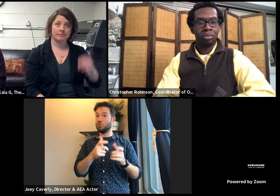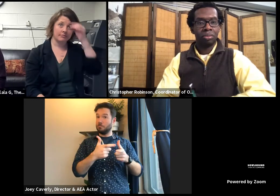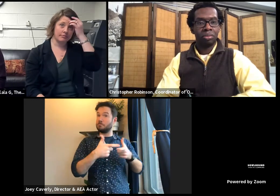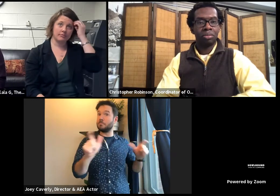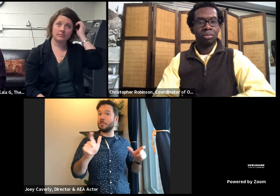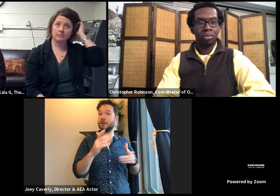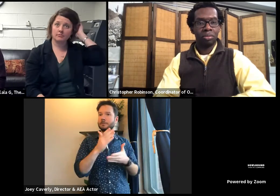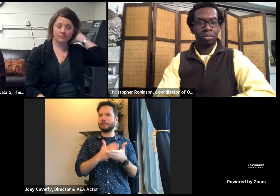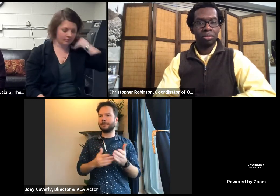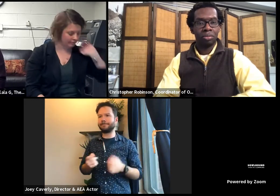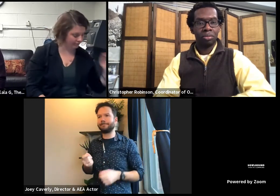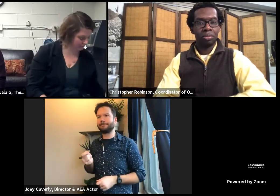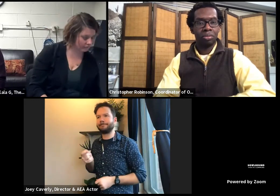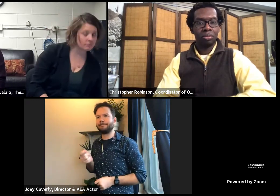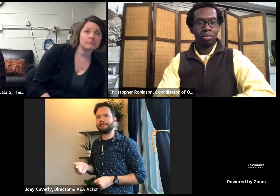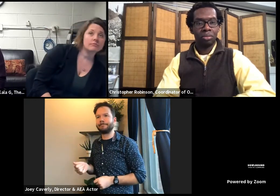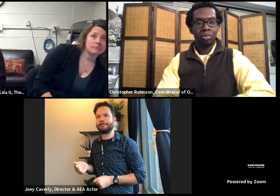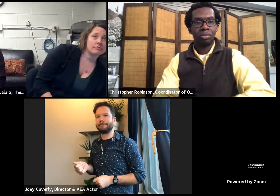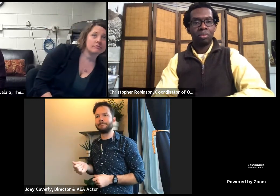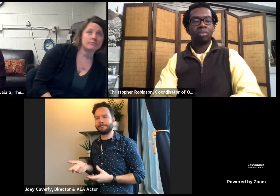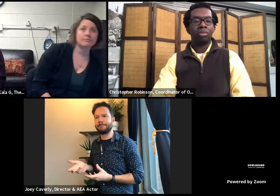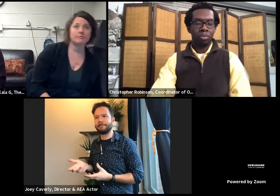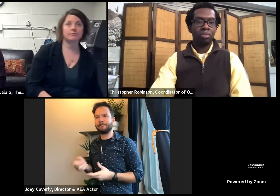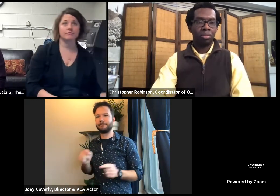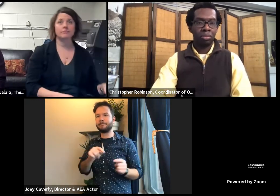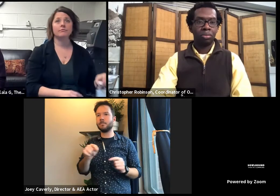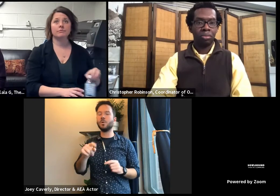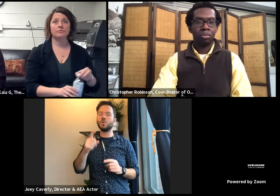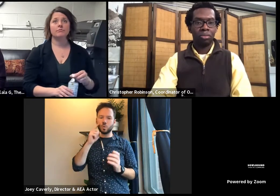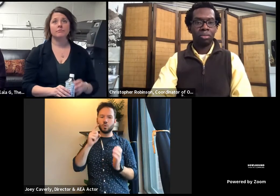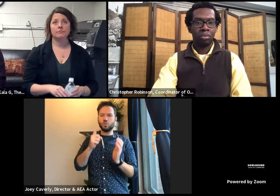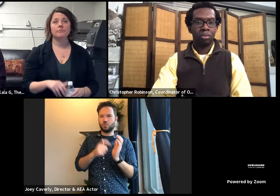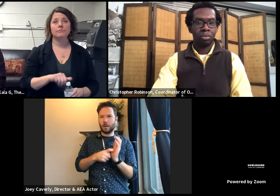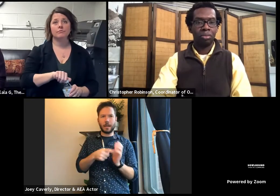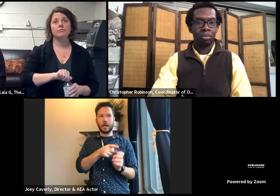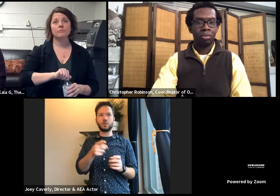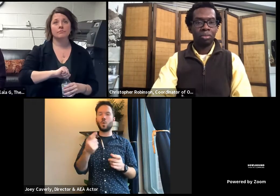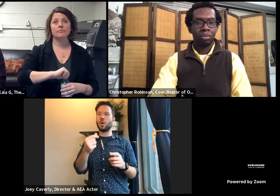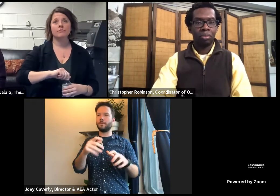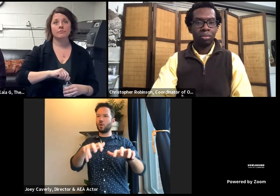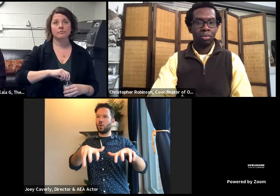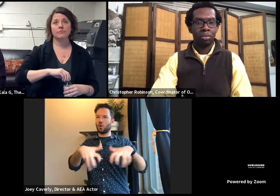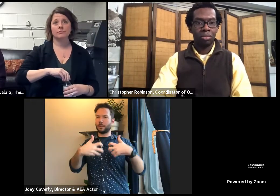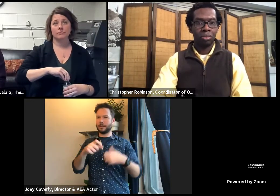Deaf communities in different cities look differently. Some cities don't have a very robust deaf community,